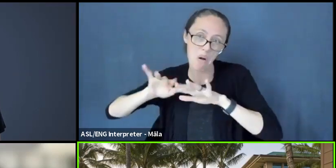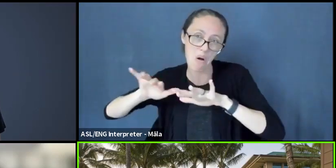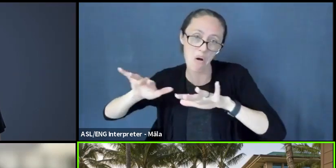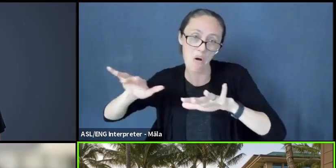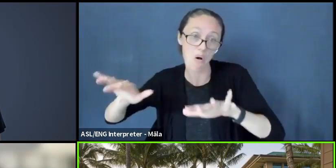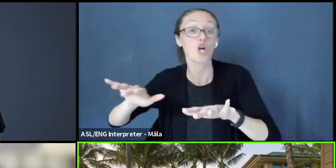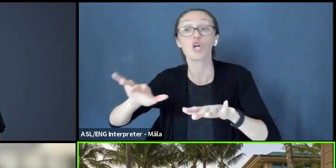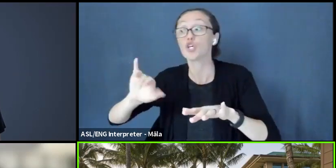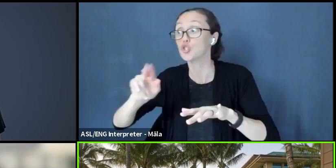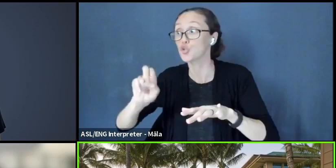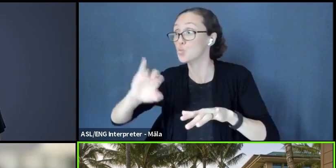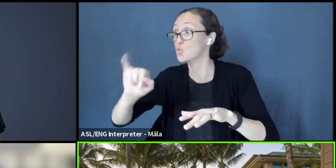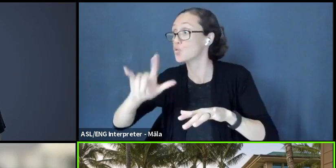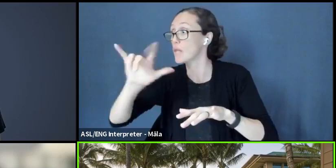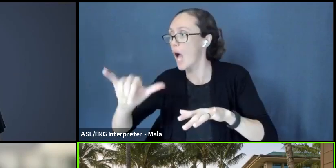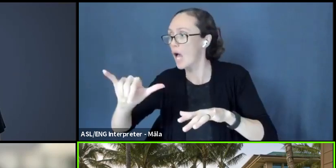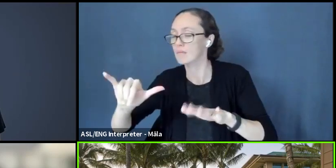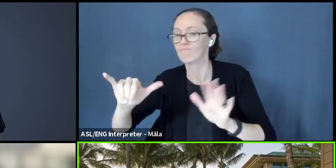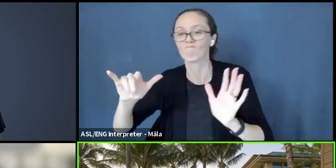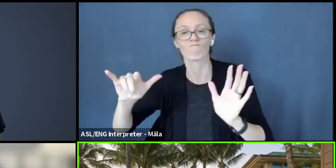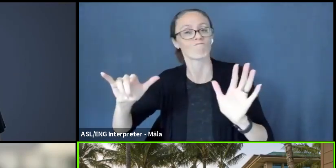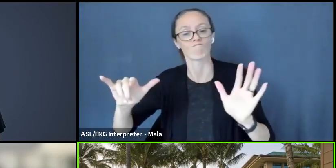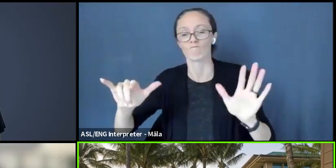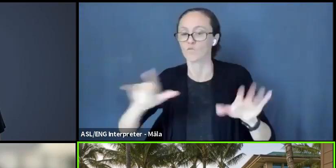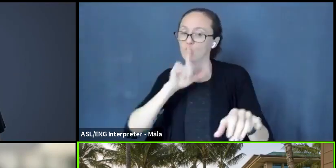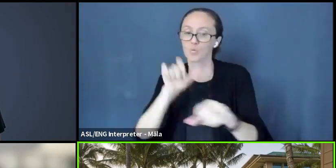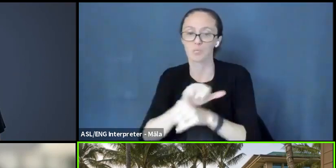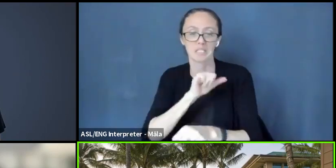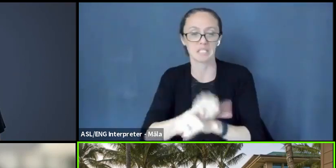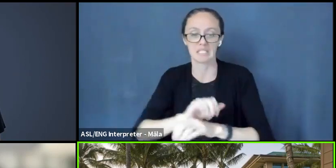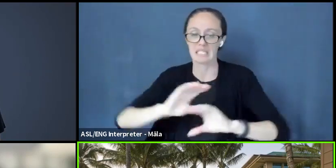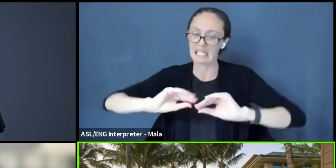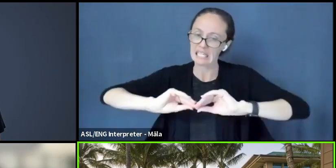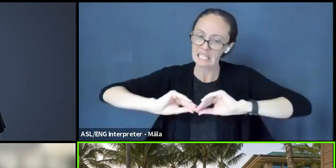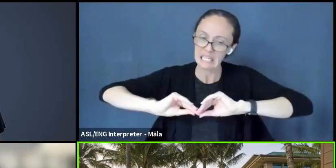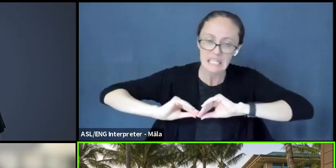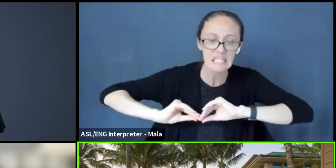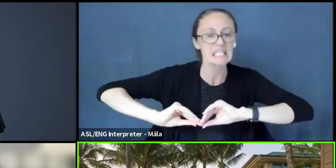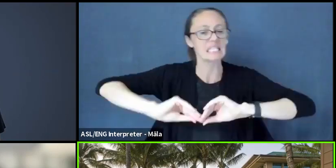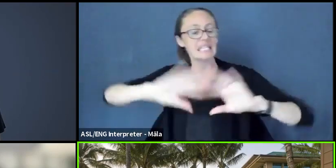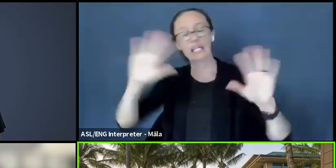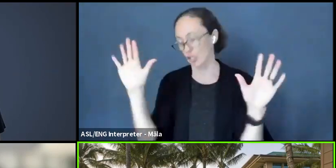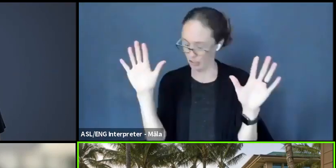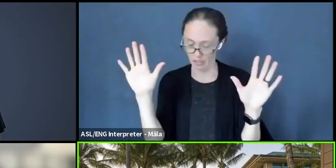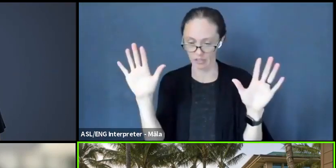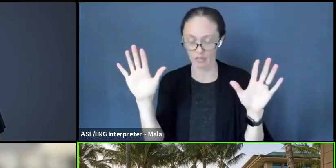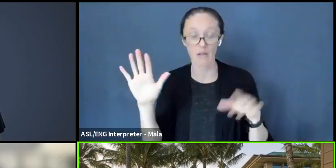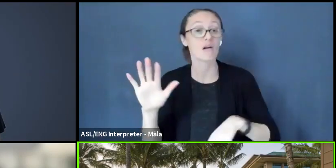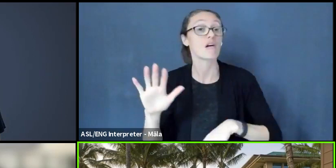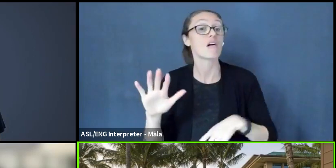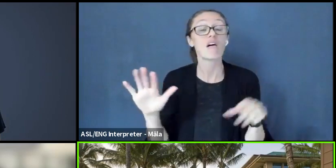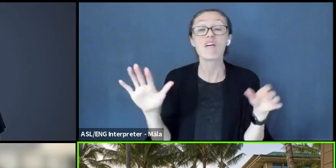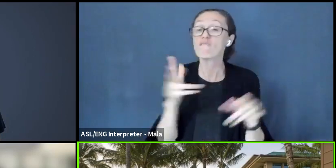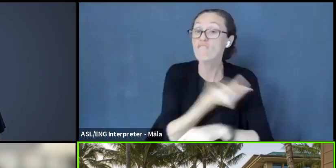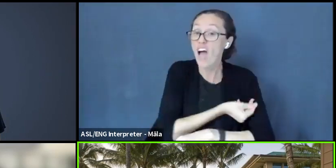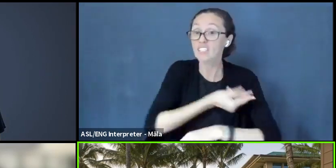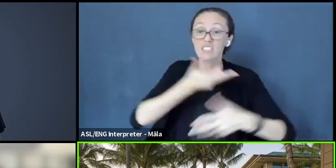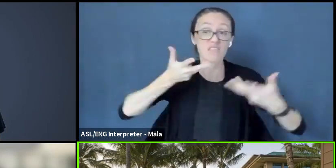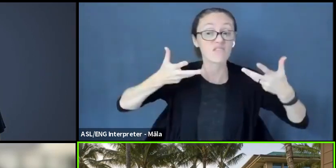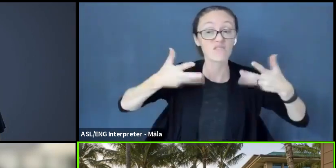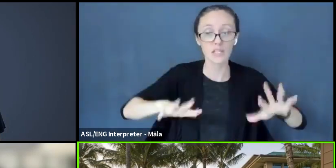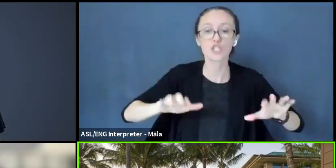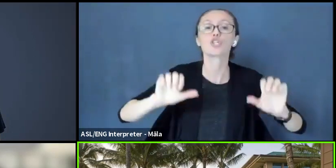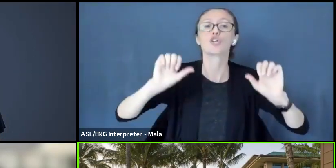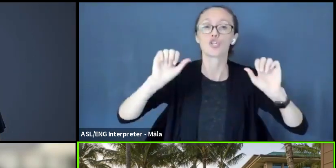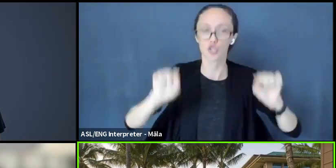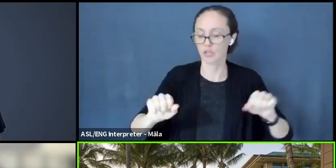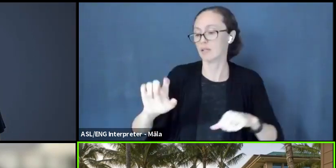clear that even fully vaccinated people could get the could catch the Delta variant.